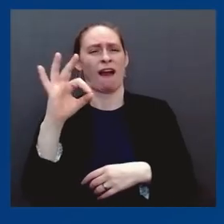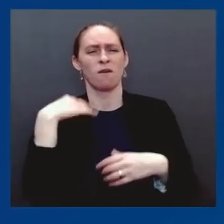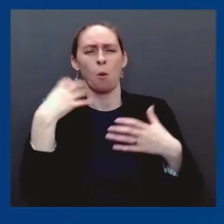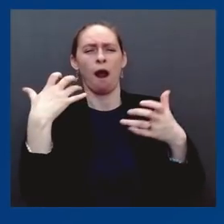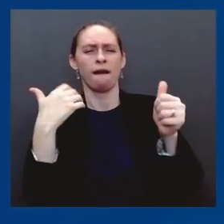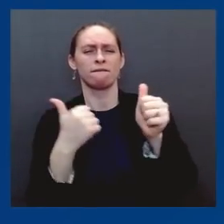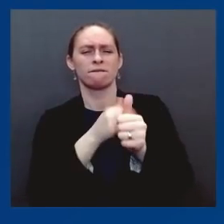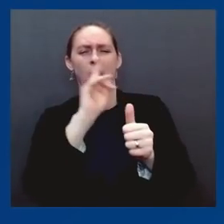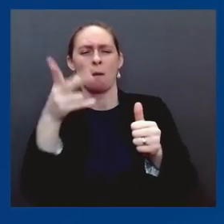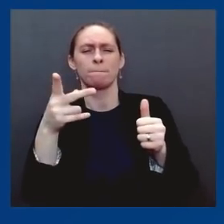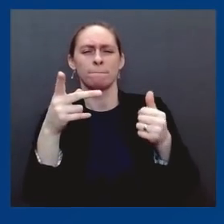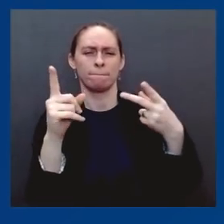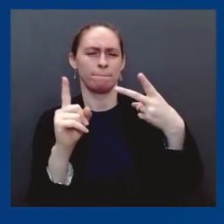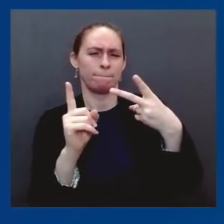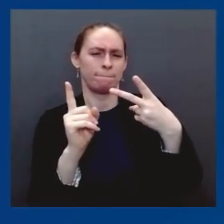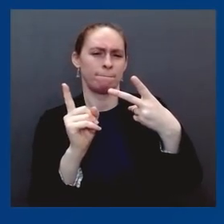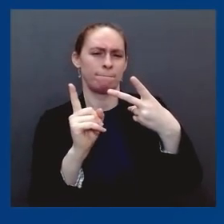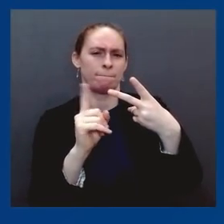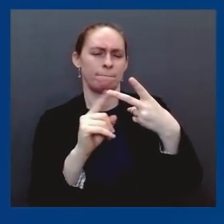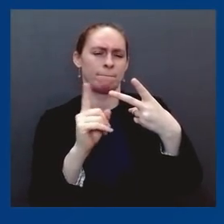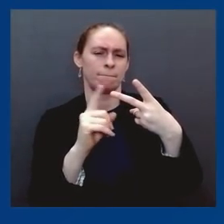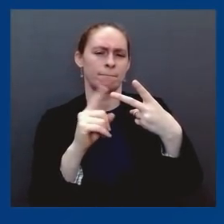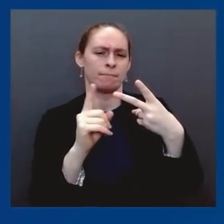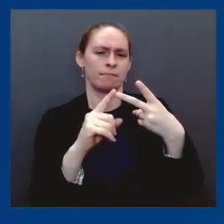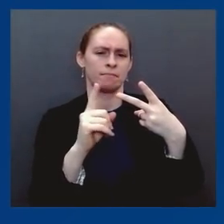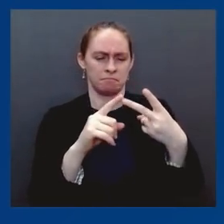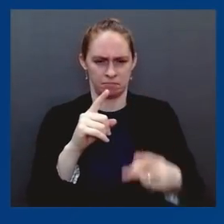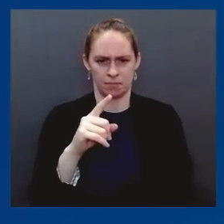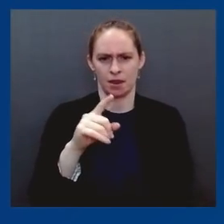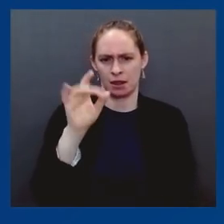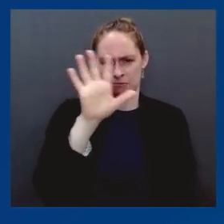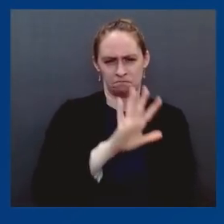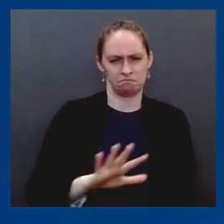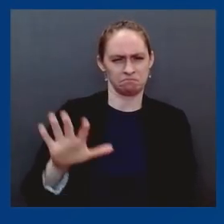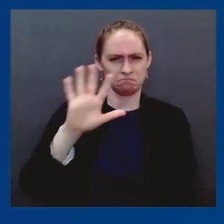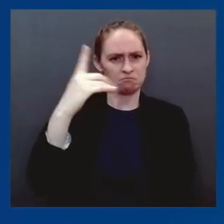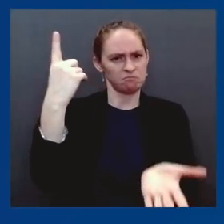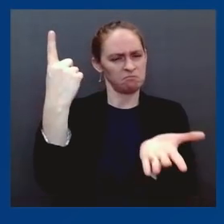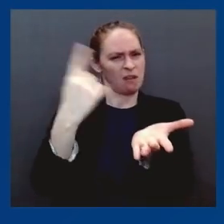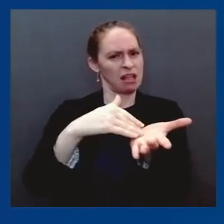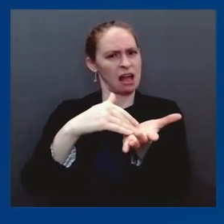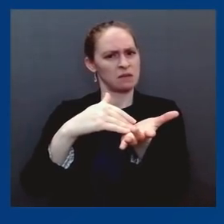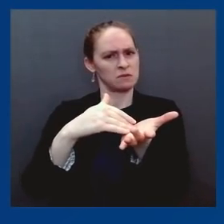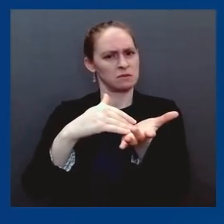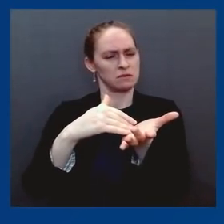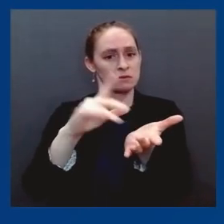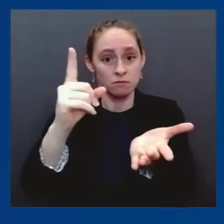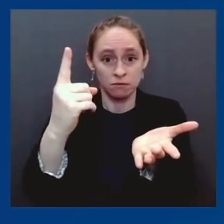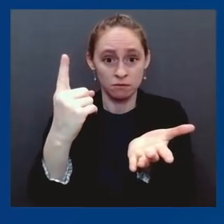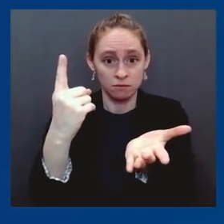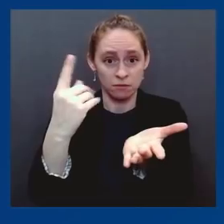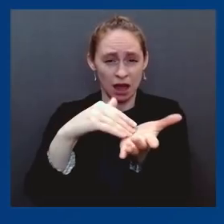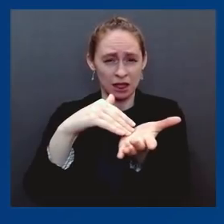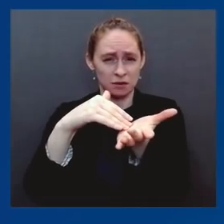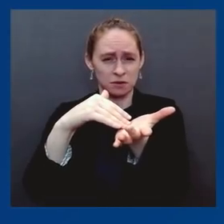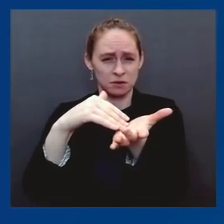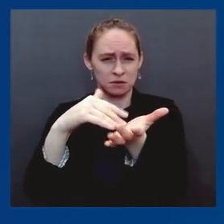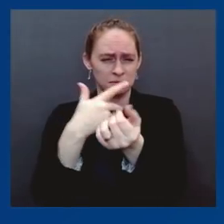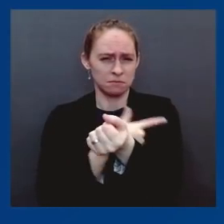the more people who get the highest level of protection. The data I do have off the top my head is we're nearing two out of three seniors,